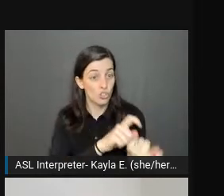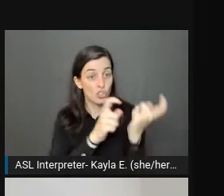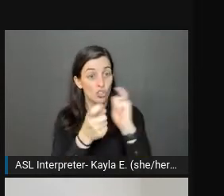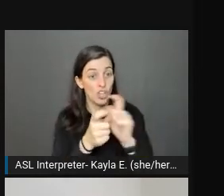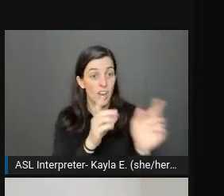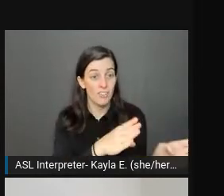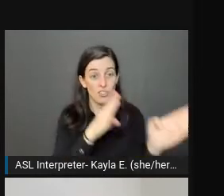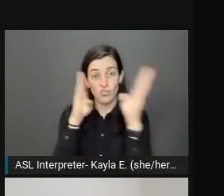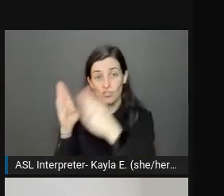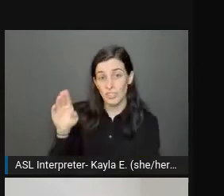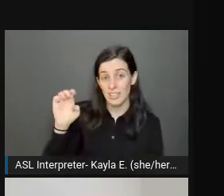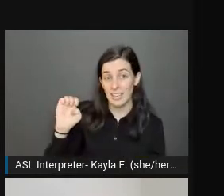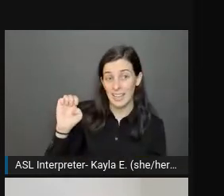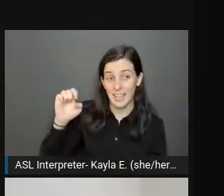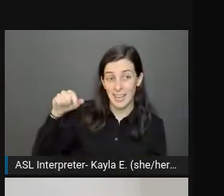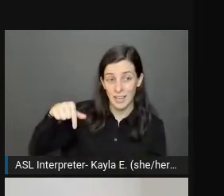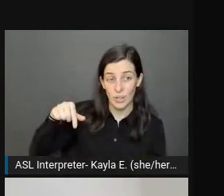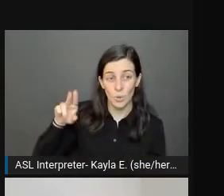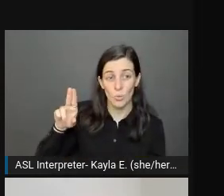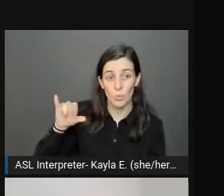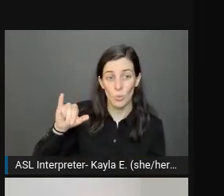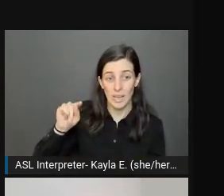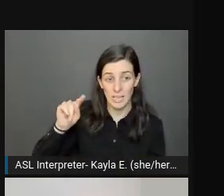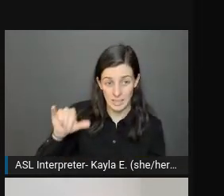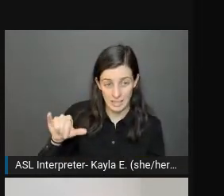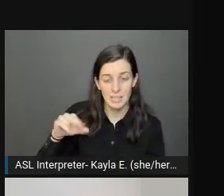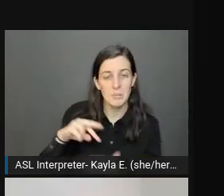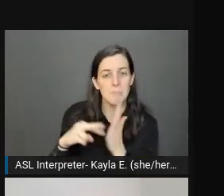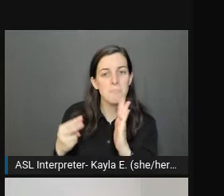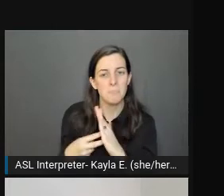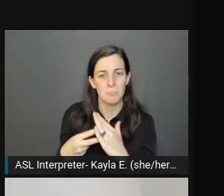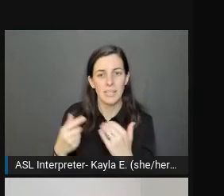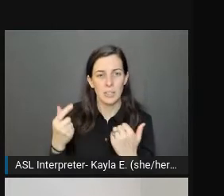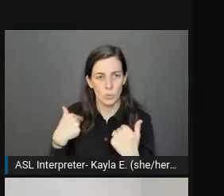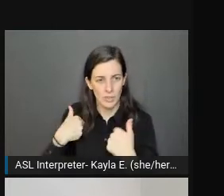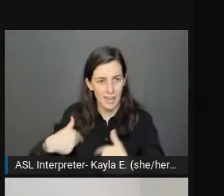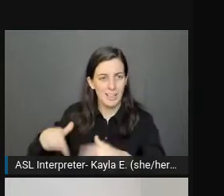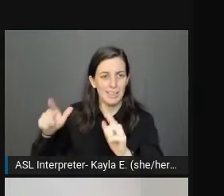to see the game as they can in their perspective,